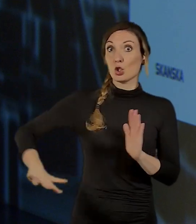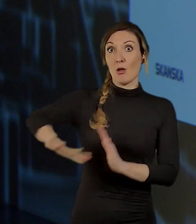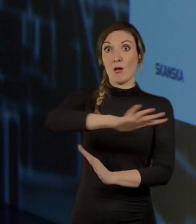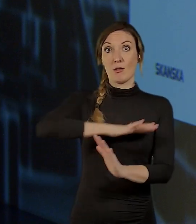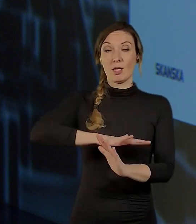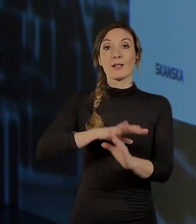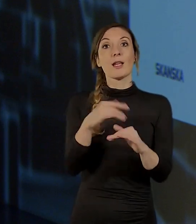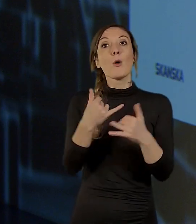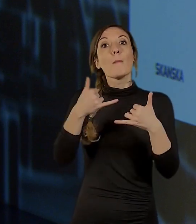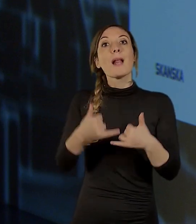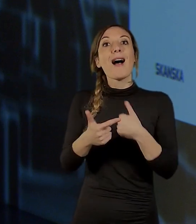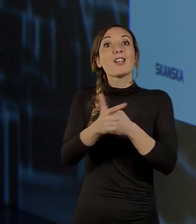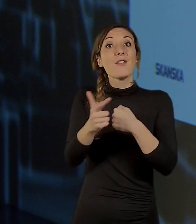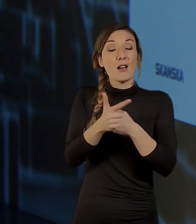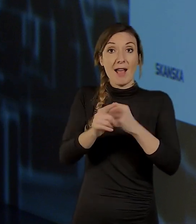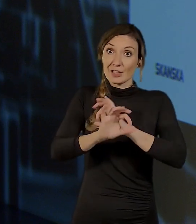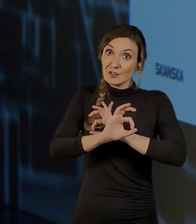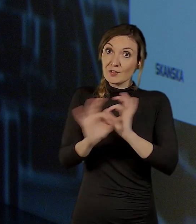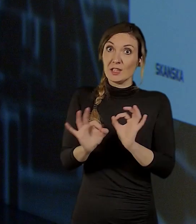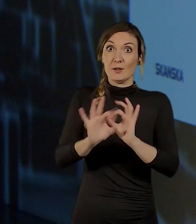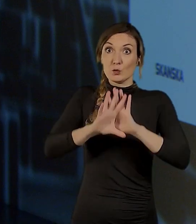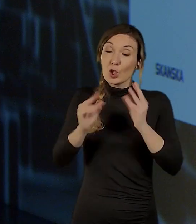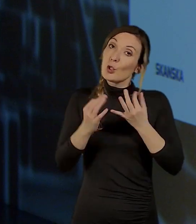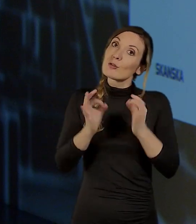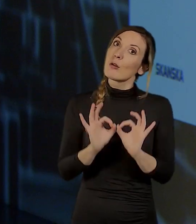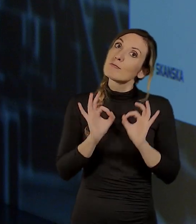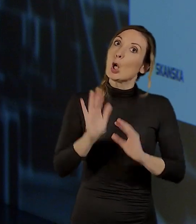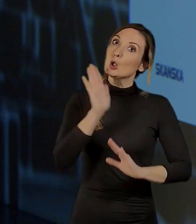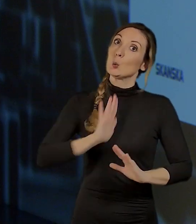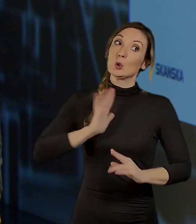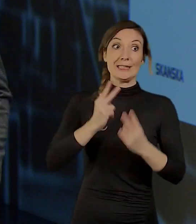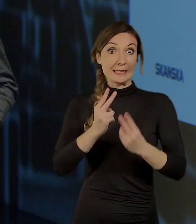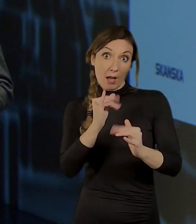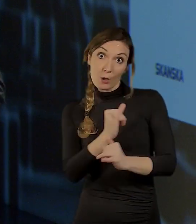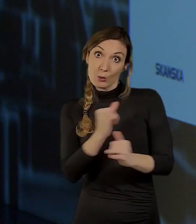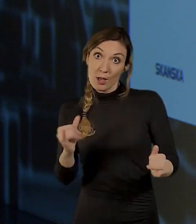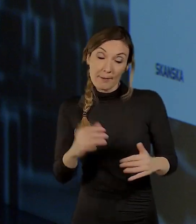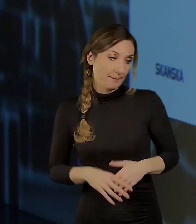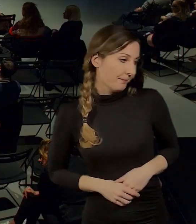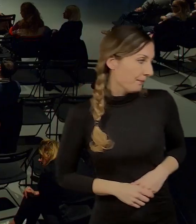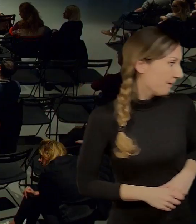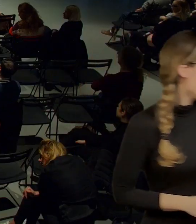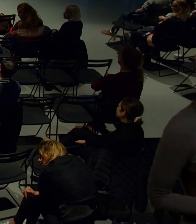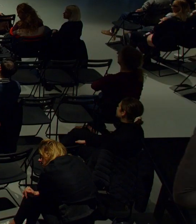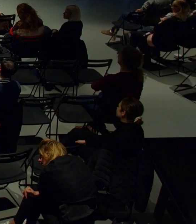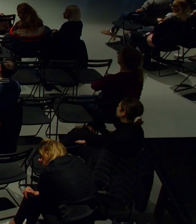I think that the lively question today is what affordable housing is. By selling,